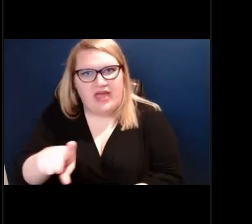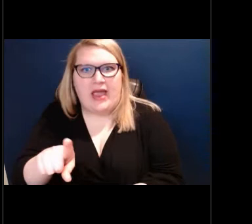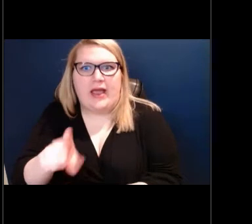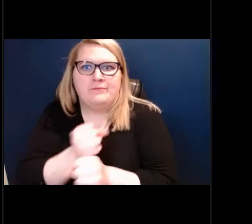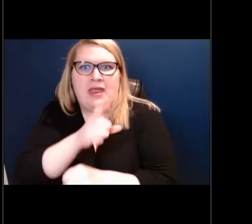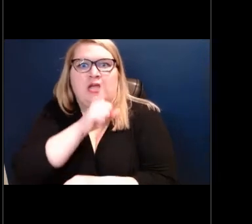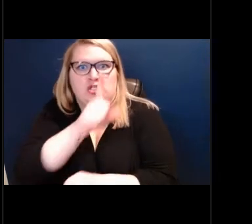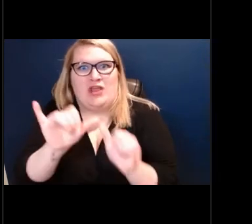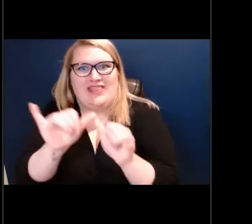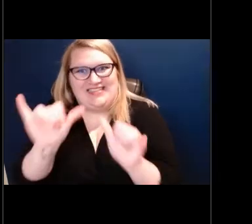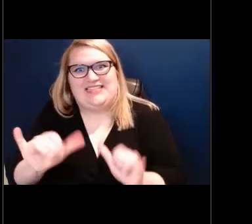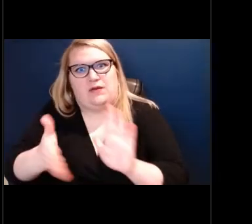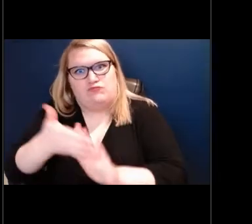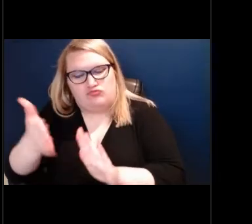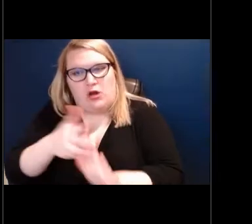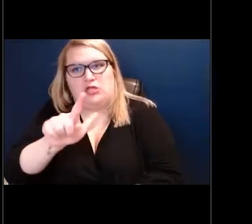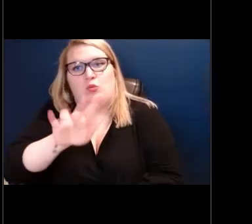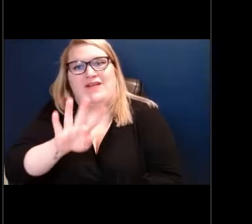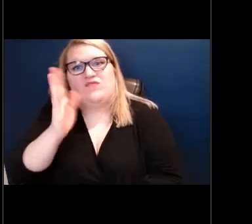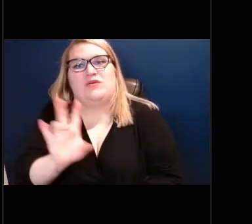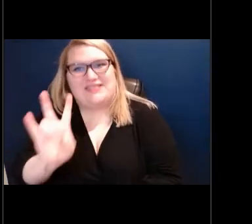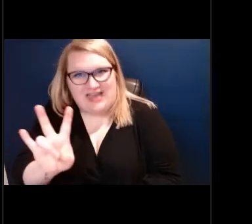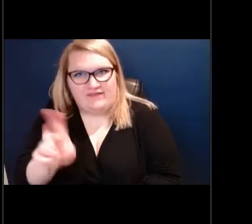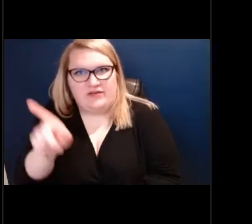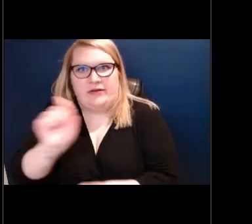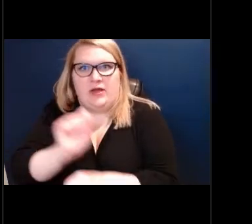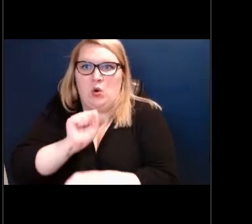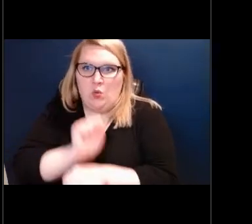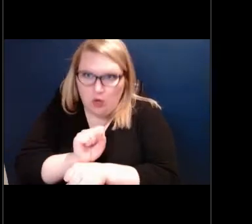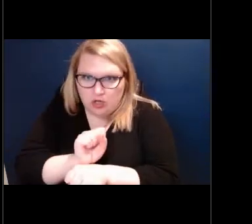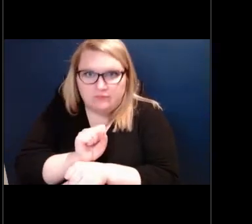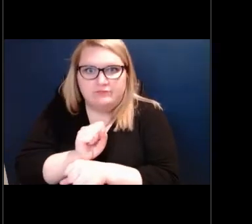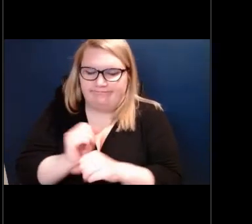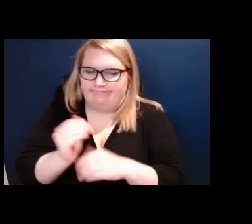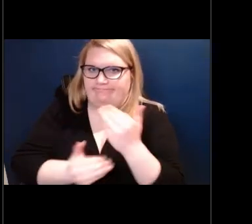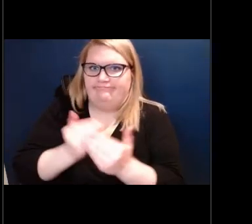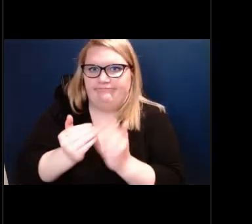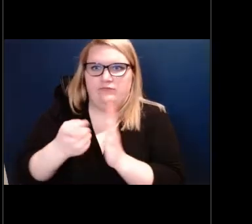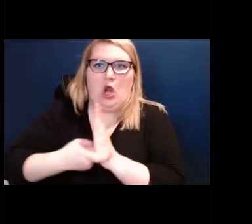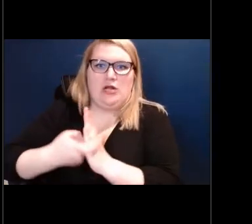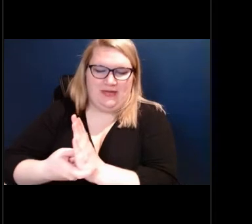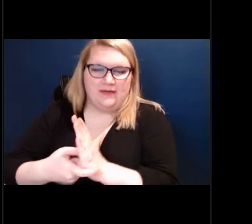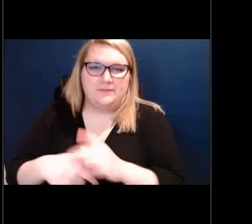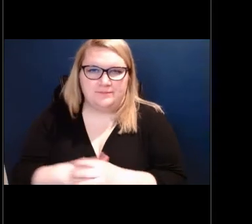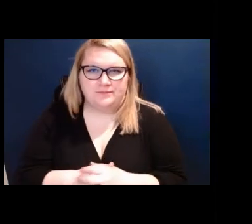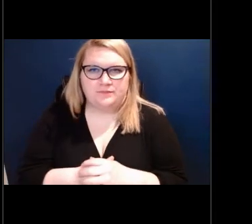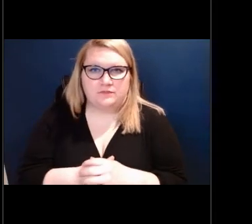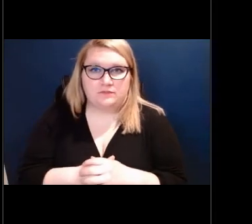and working in an automated fashion. And most cases or I should say in many cases,